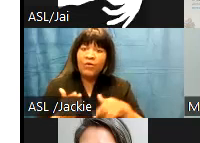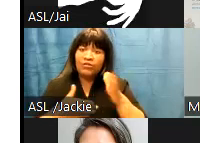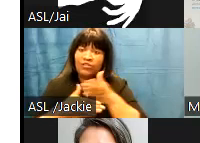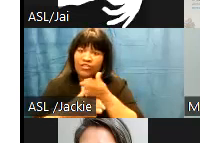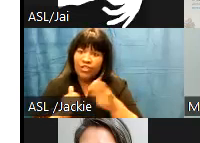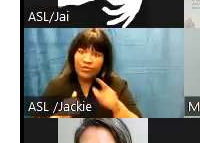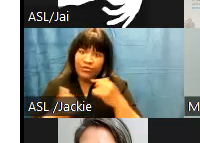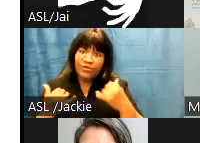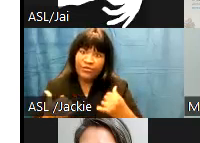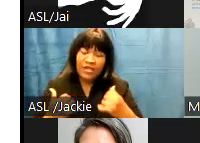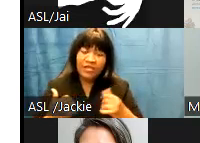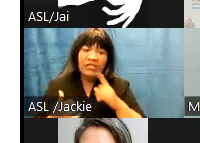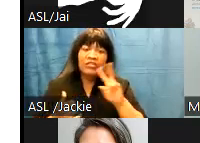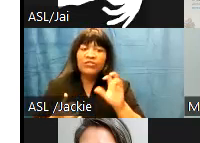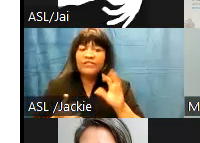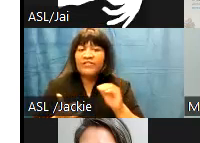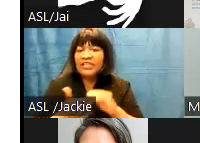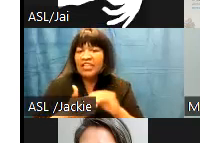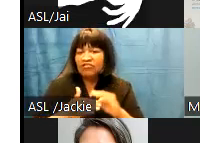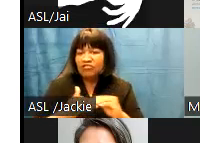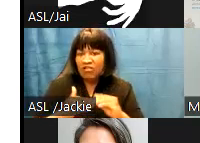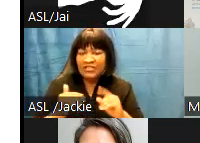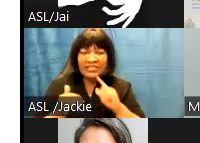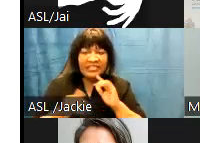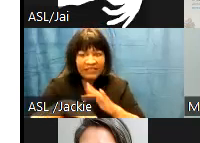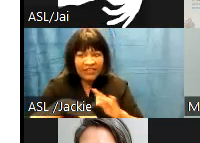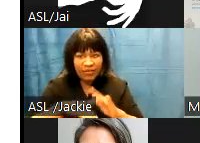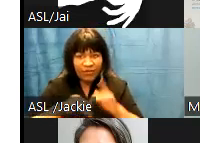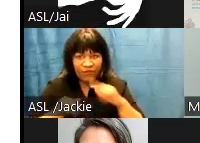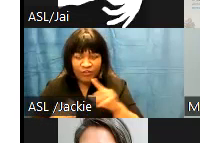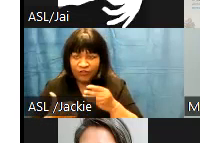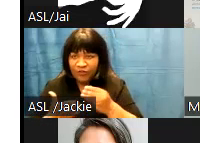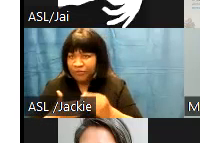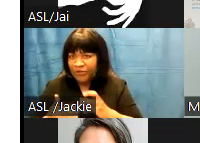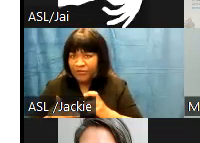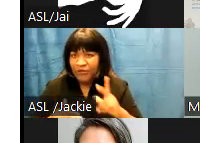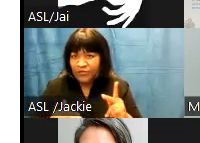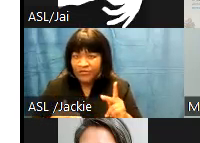There is a $250,000 that is available for reimbursements for the work that you